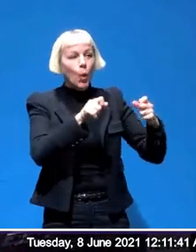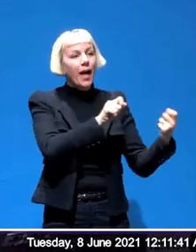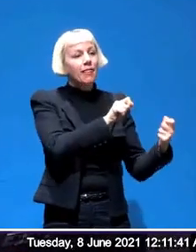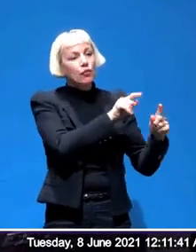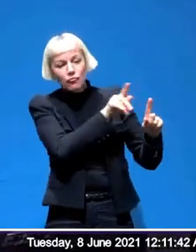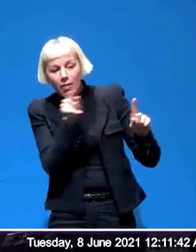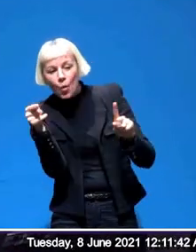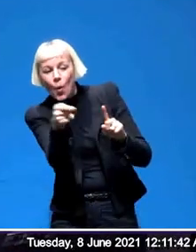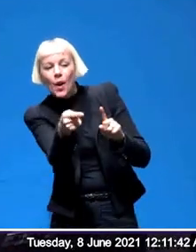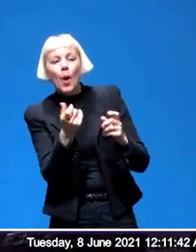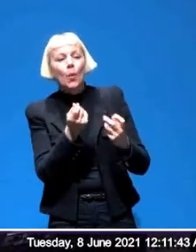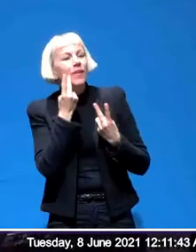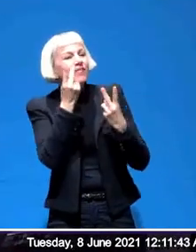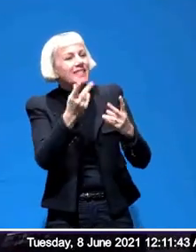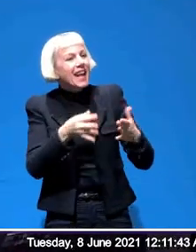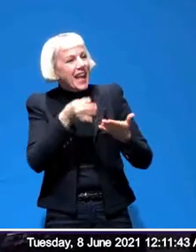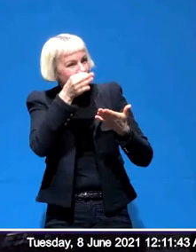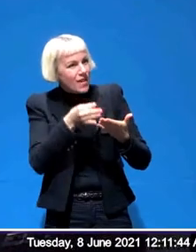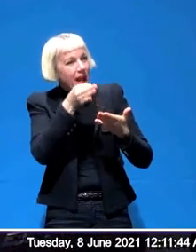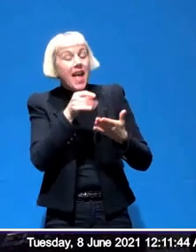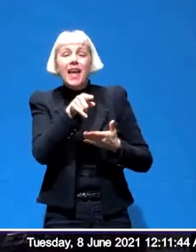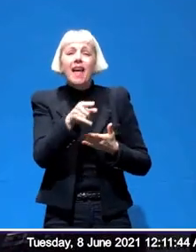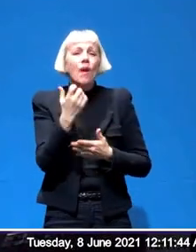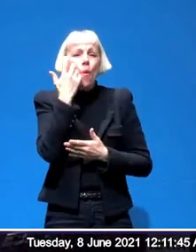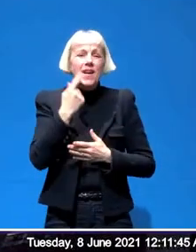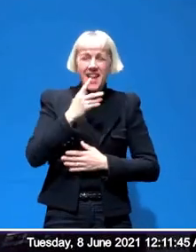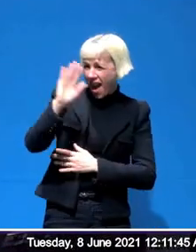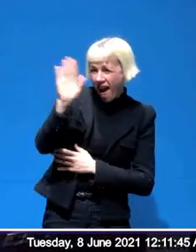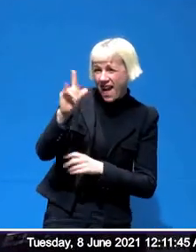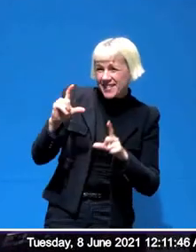and they all say, "Hi Daniel", when he comes in, they all know him.